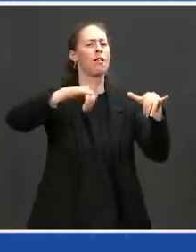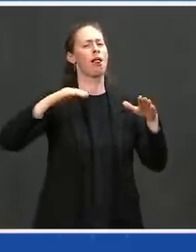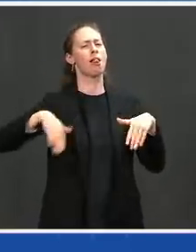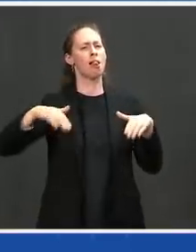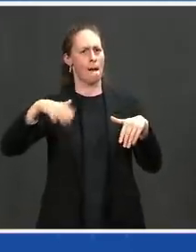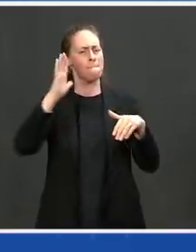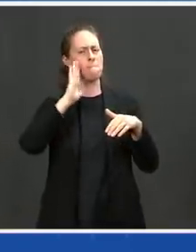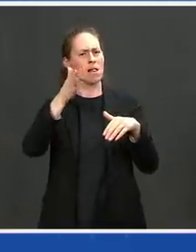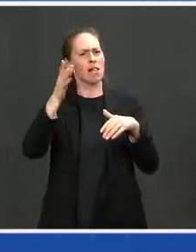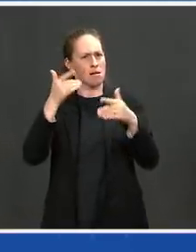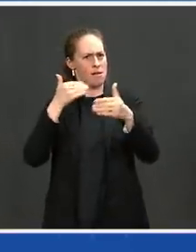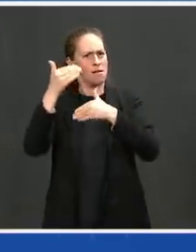we'll meet that goal as well.